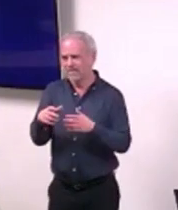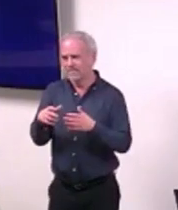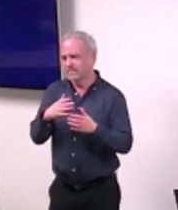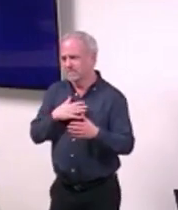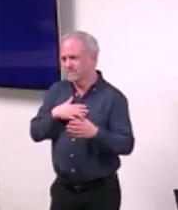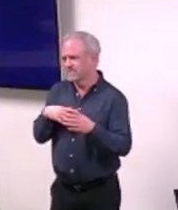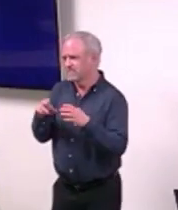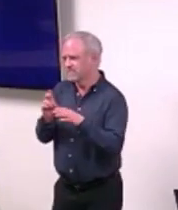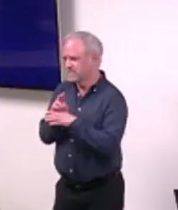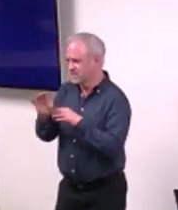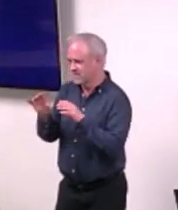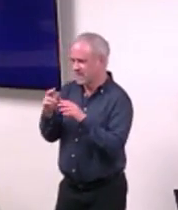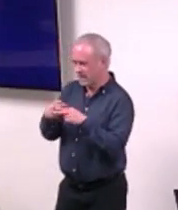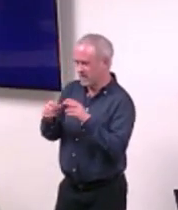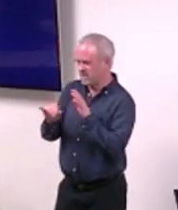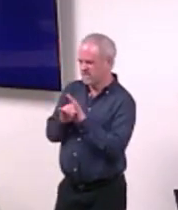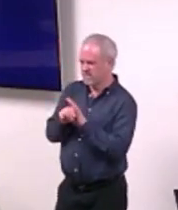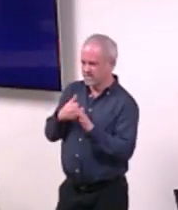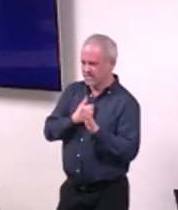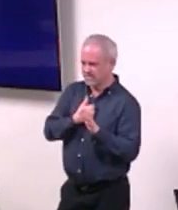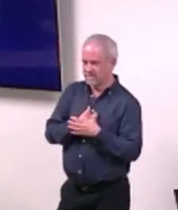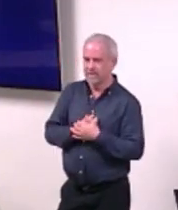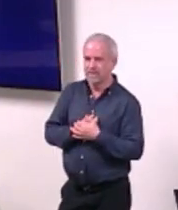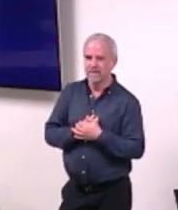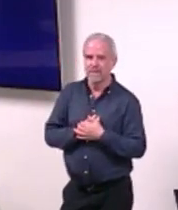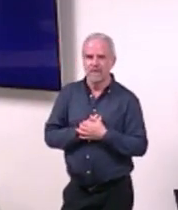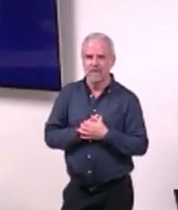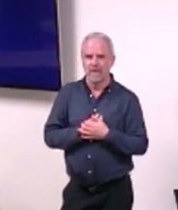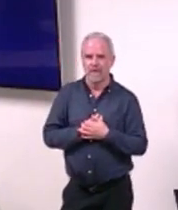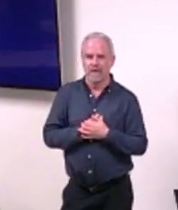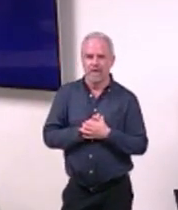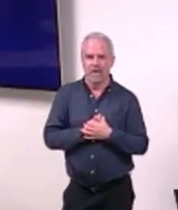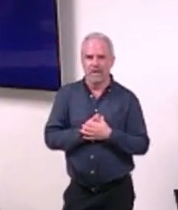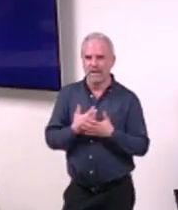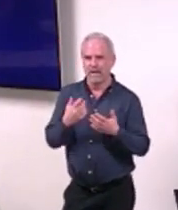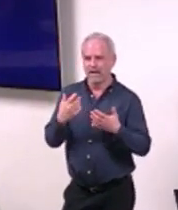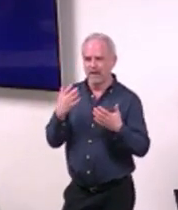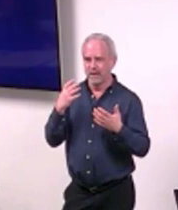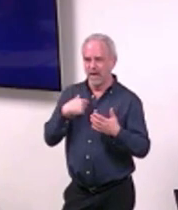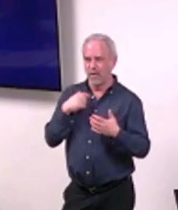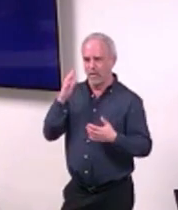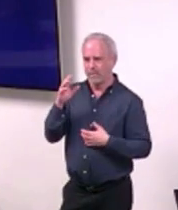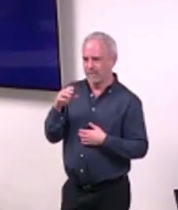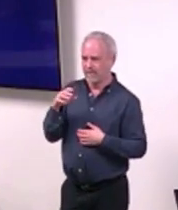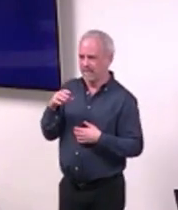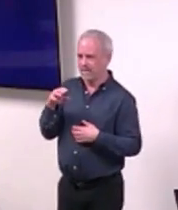And I'm going to Emcee and make sure nobody's asking those, like, year-long questions that are really just like a speech. Perfect.